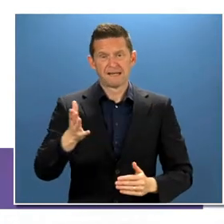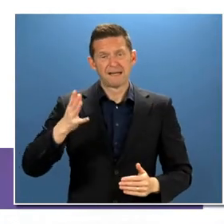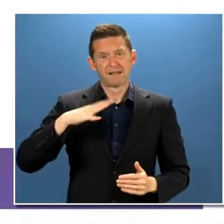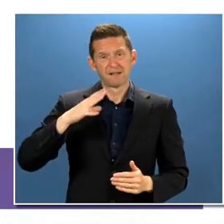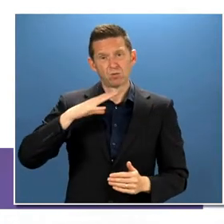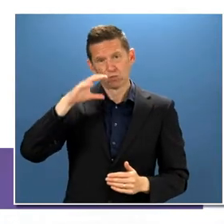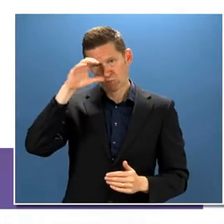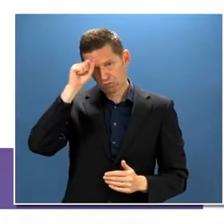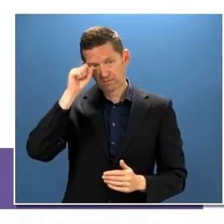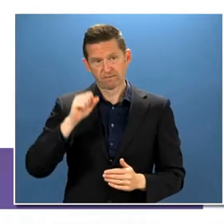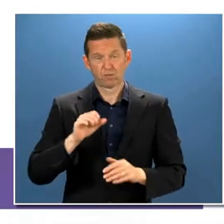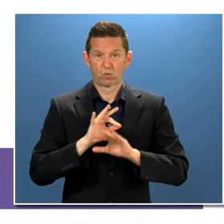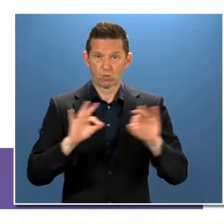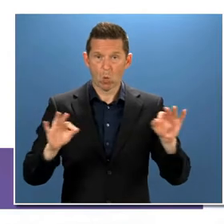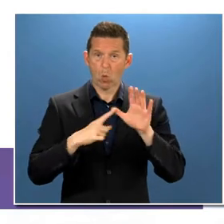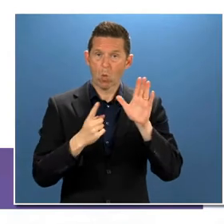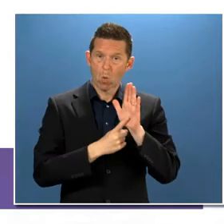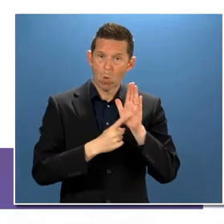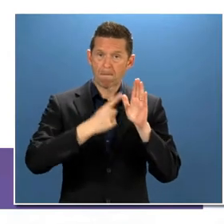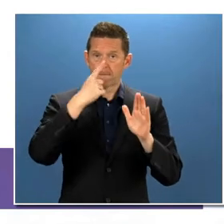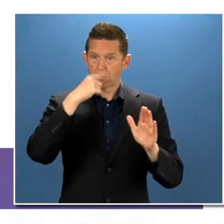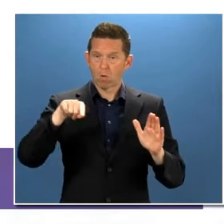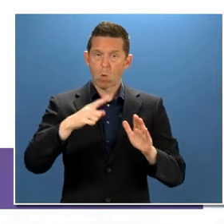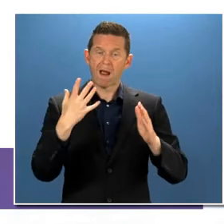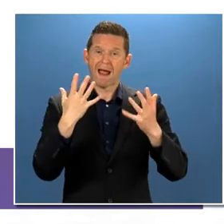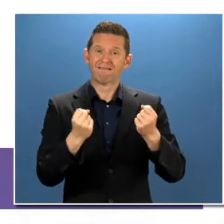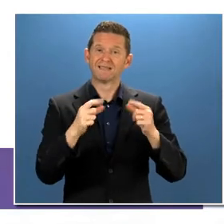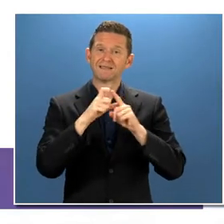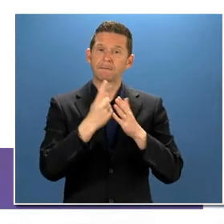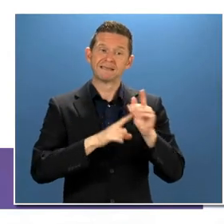every person with disability has a legal background.